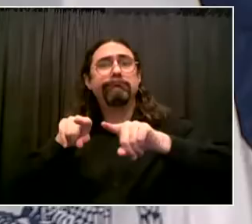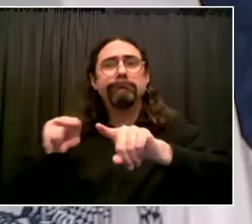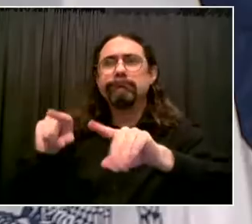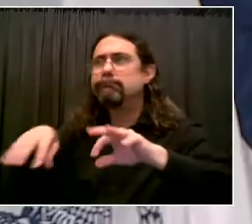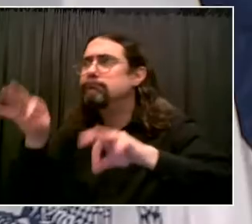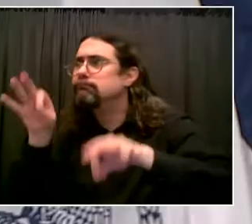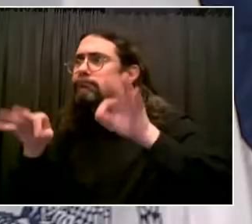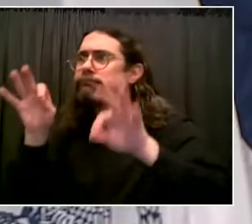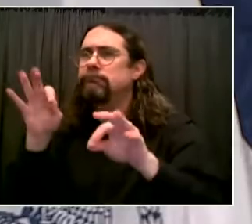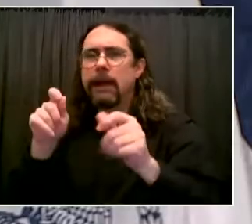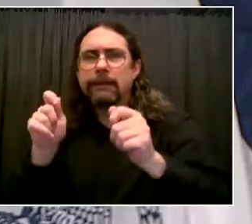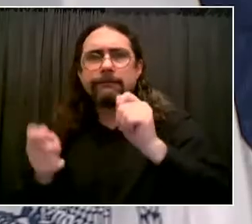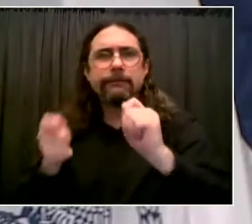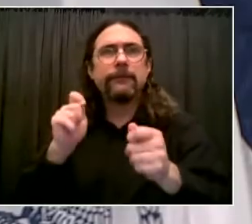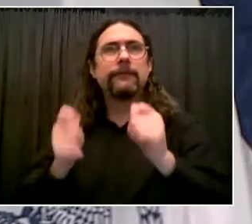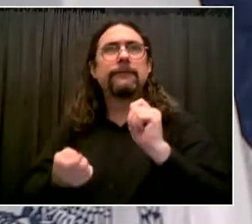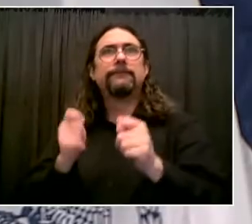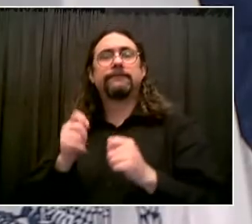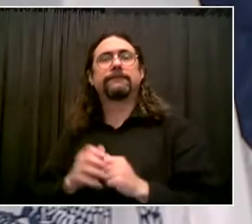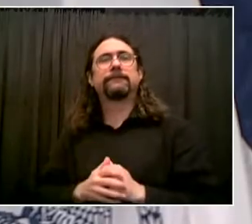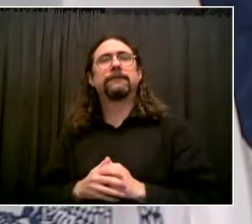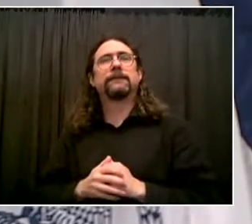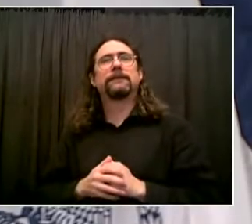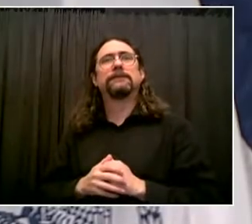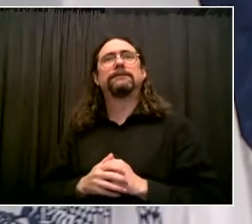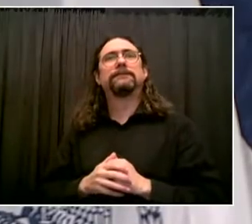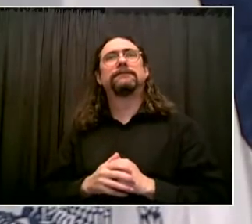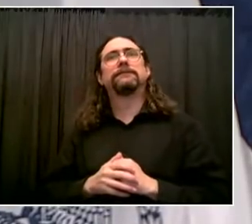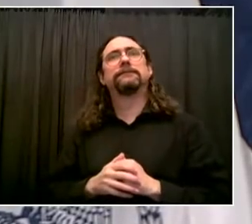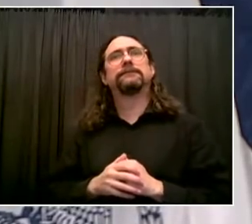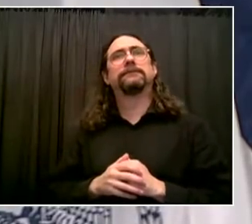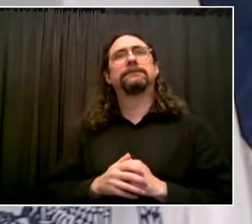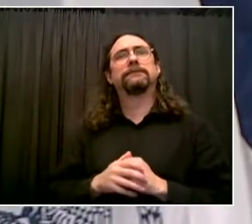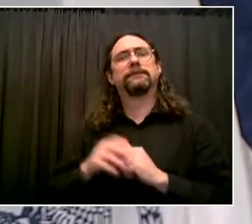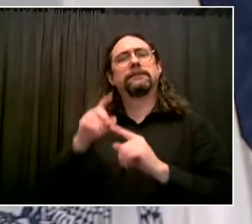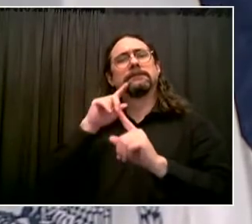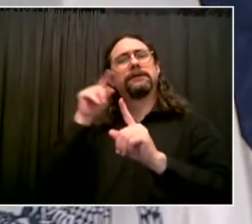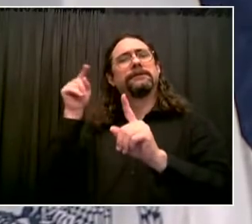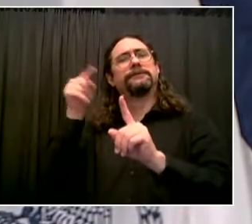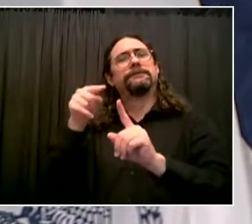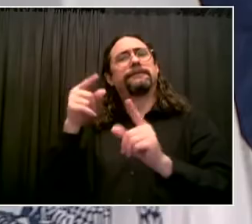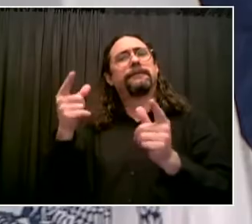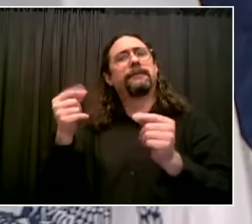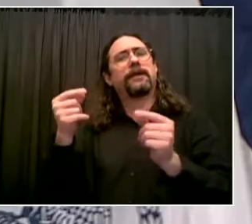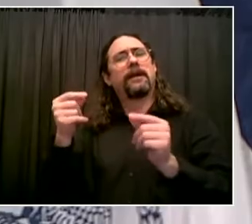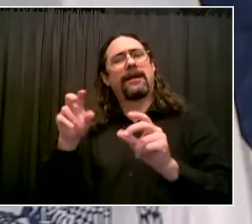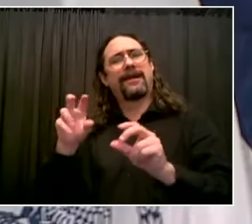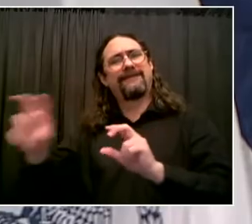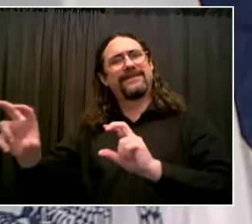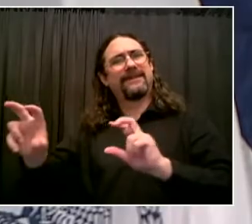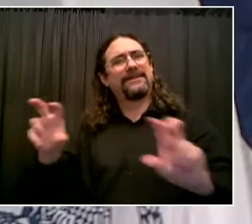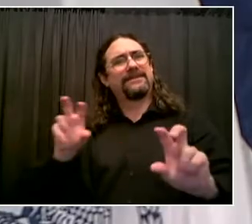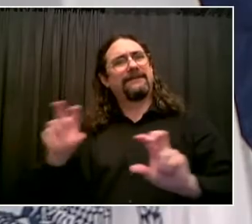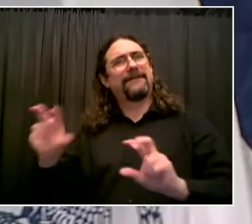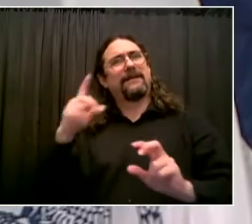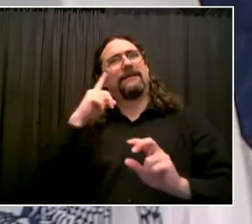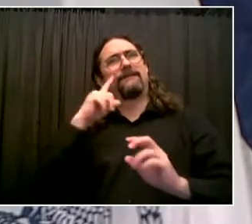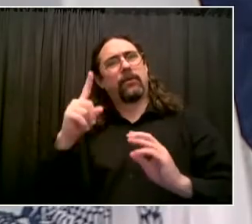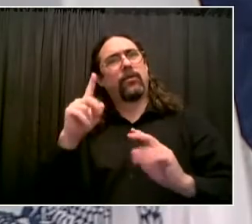DECISIONS MADE IN JUNE ARE MOVING FORWARD. THIS IS A PLAY I